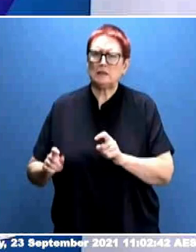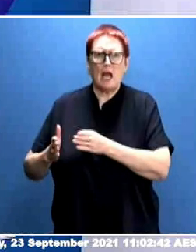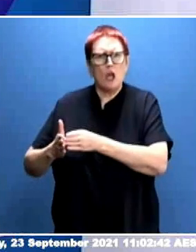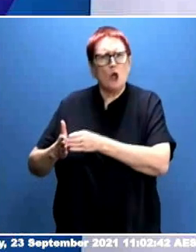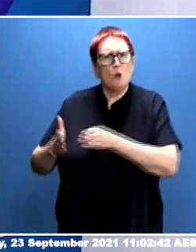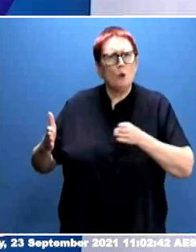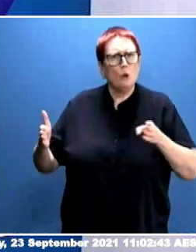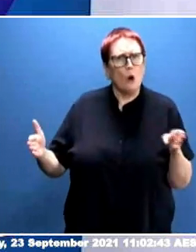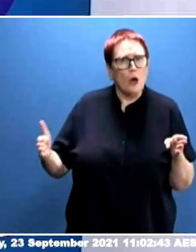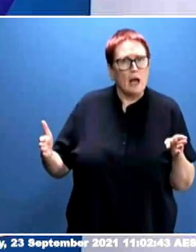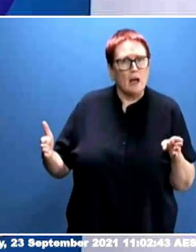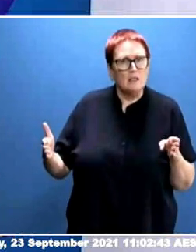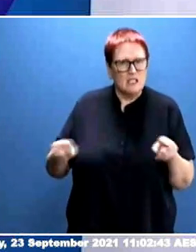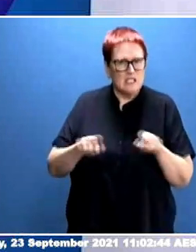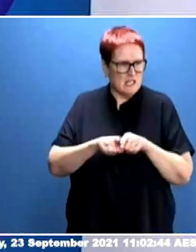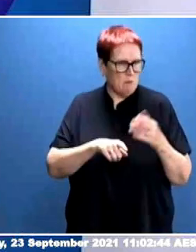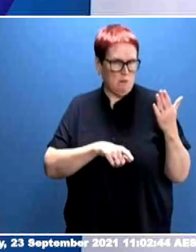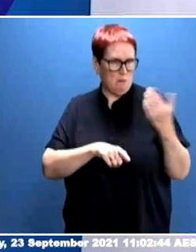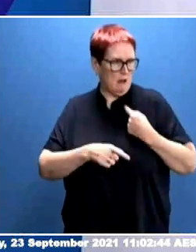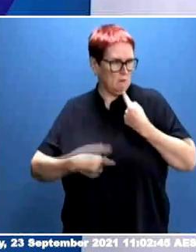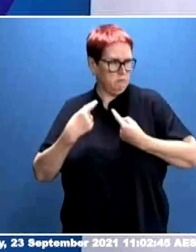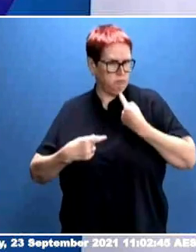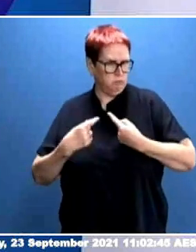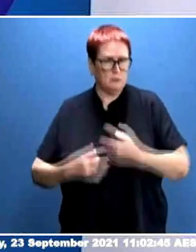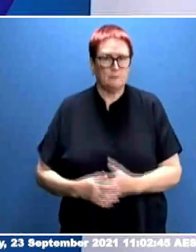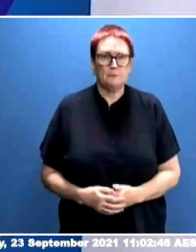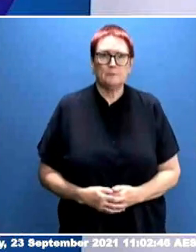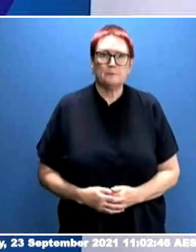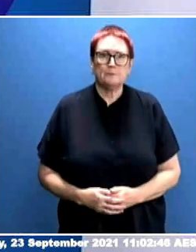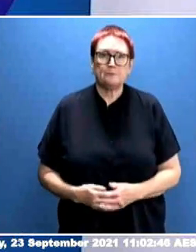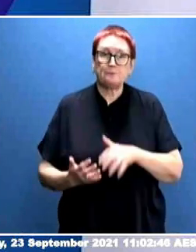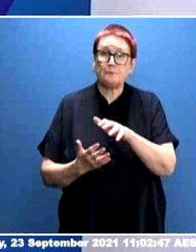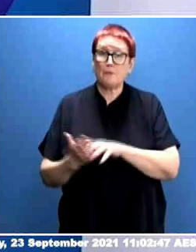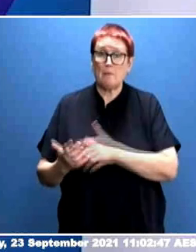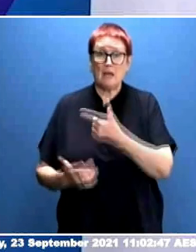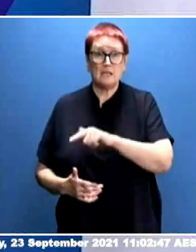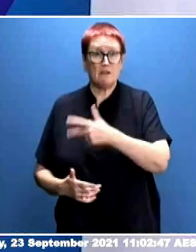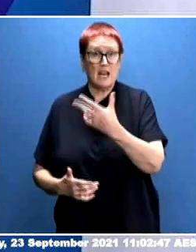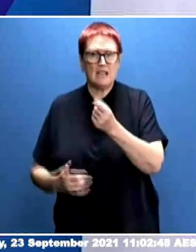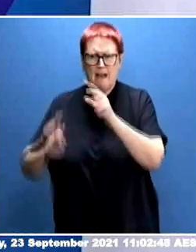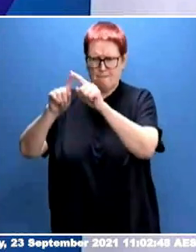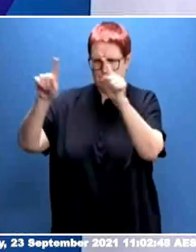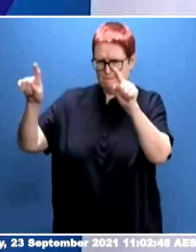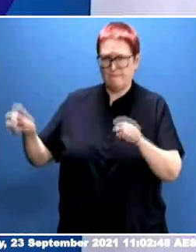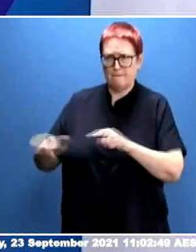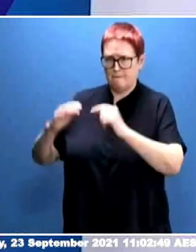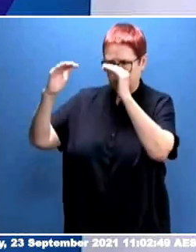in the manner you've just described to Mr Crowley, and on page 78 you've got a chart which shows that the length of stay